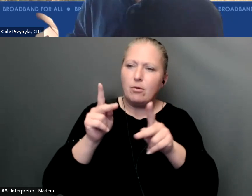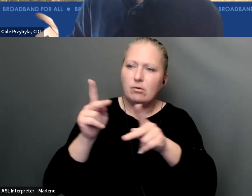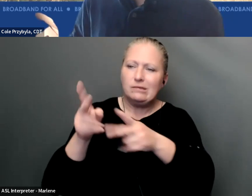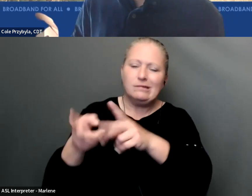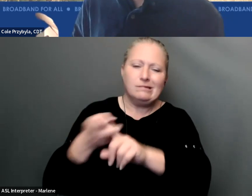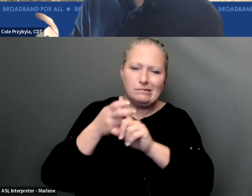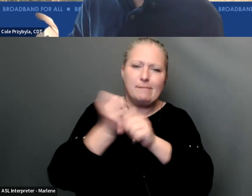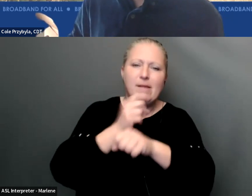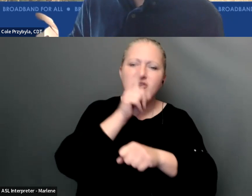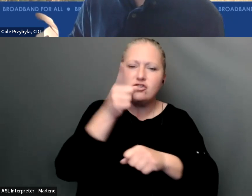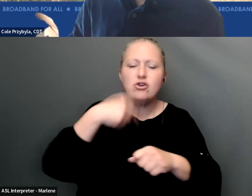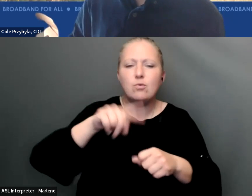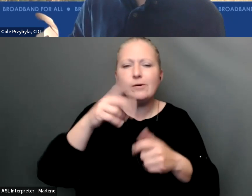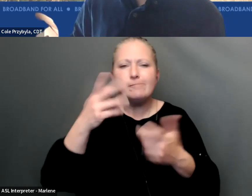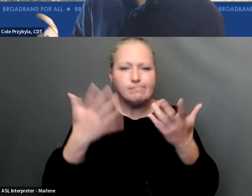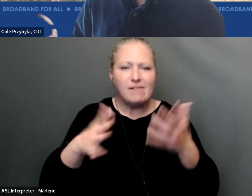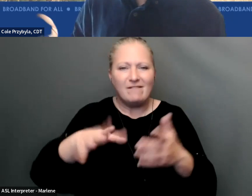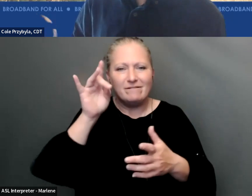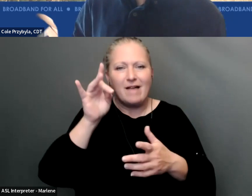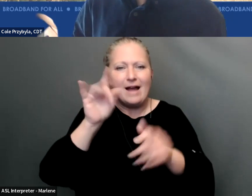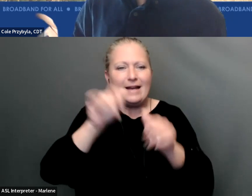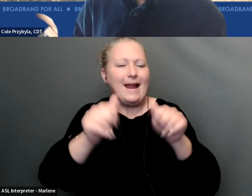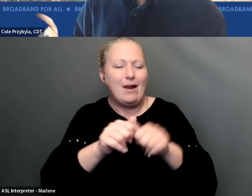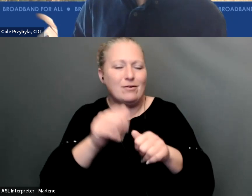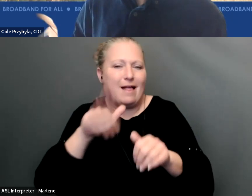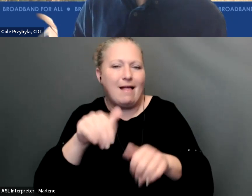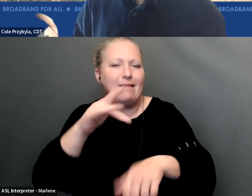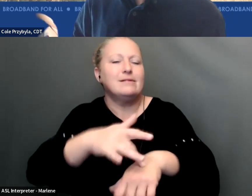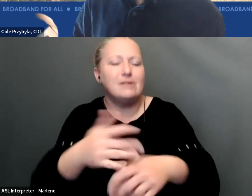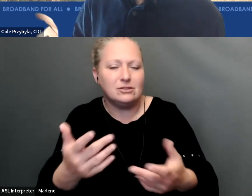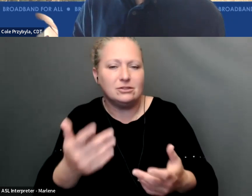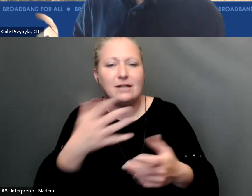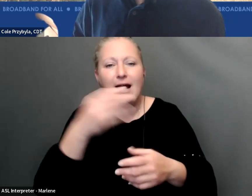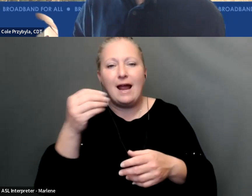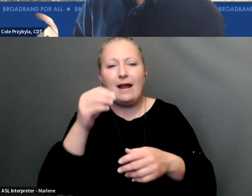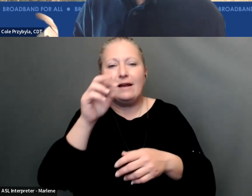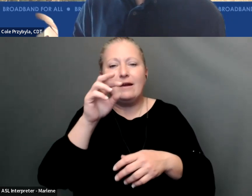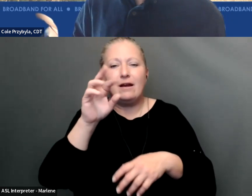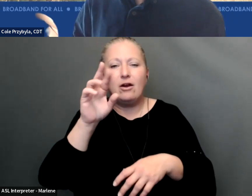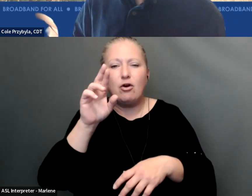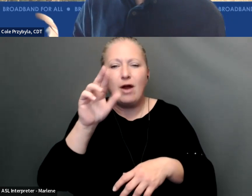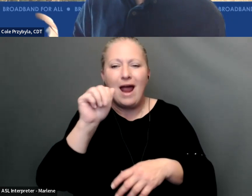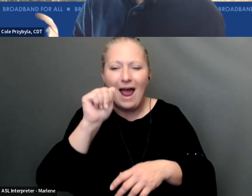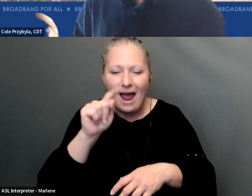make sure that we're just finding untapped areas. And then, of course, at rift youth at-risk youth